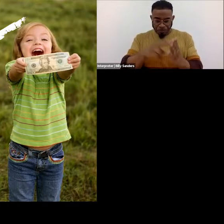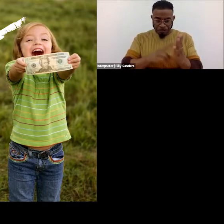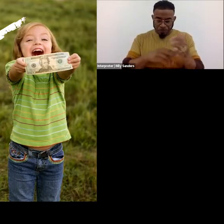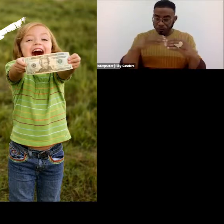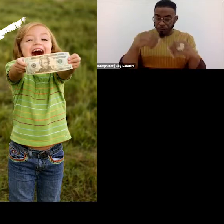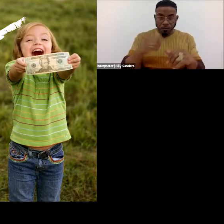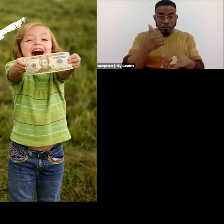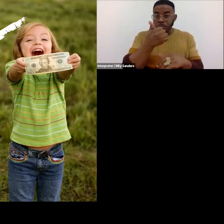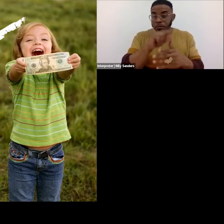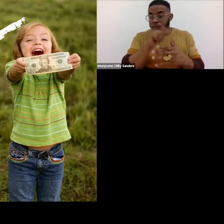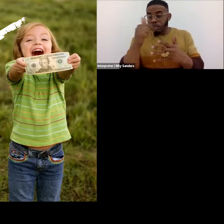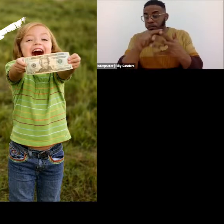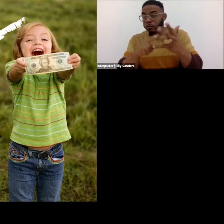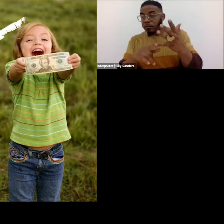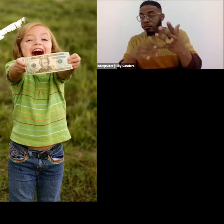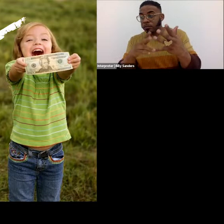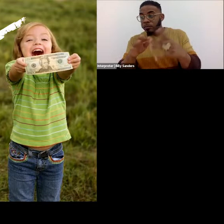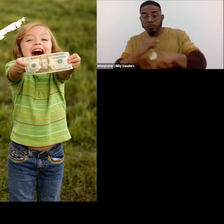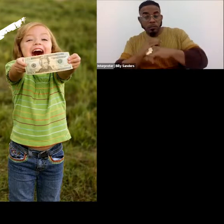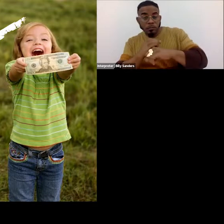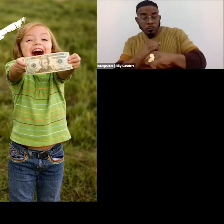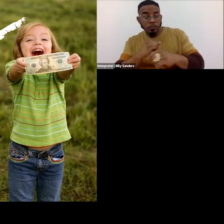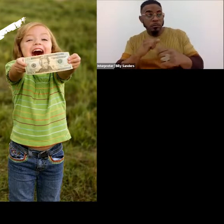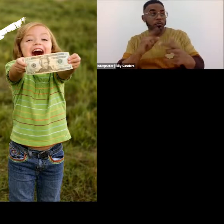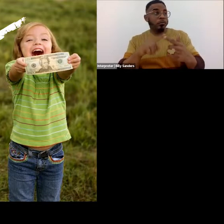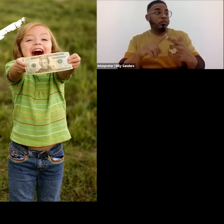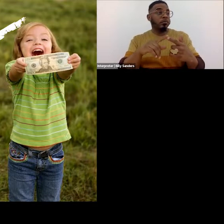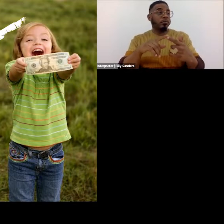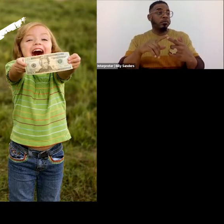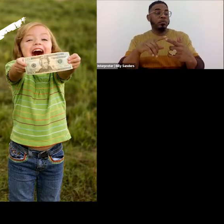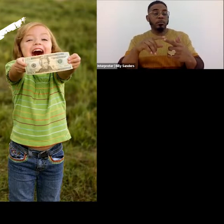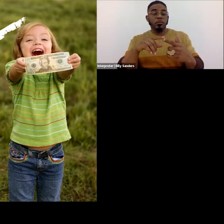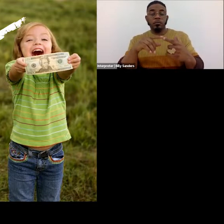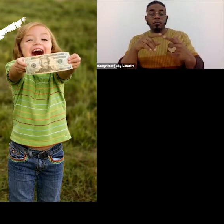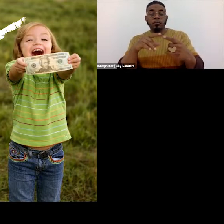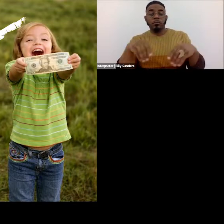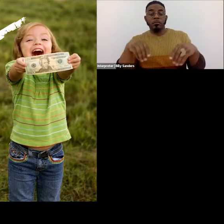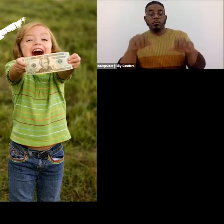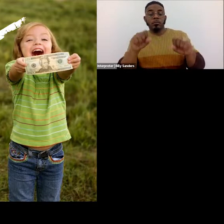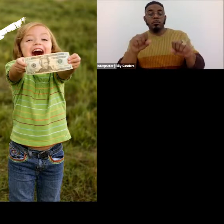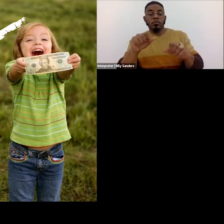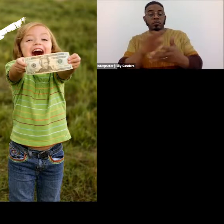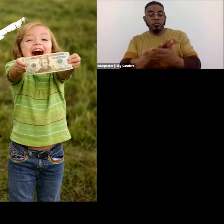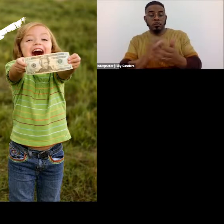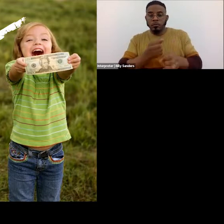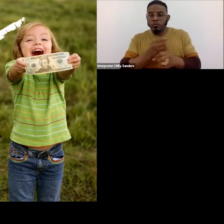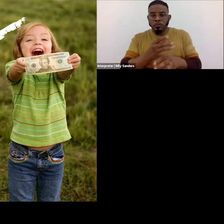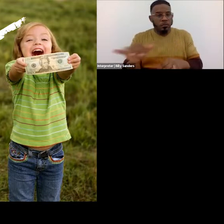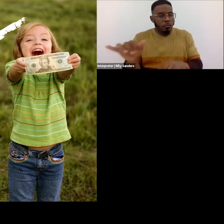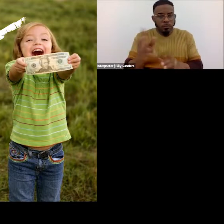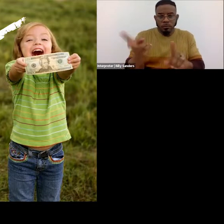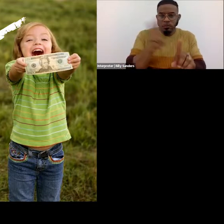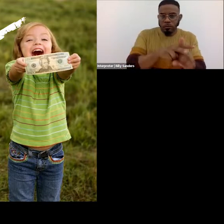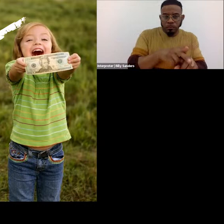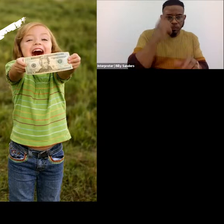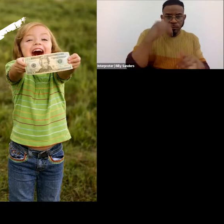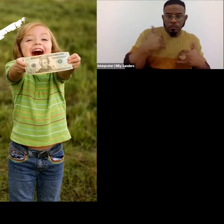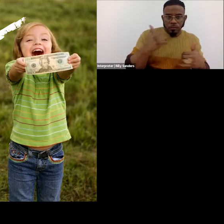any other protections or liquidated damages clauses, the same apply for young performers